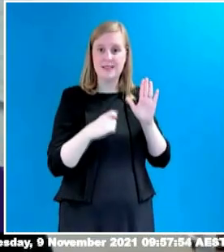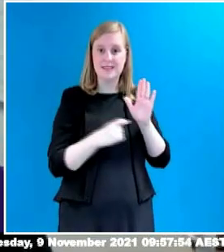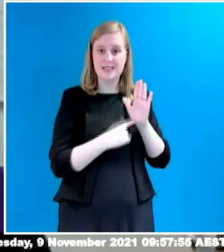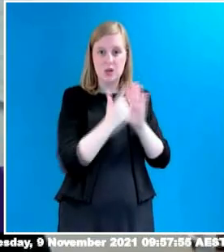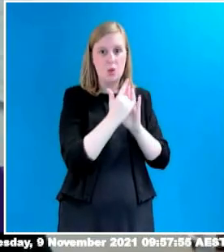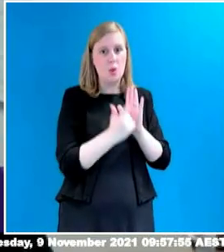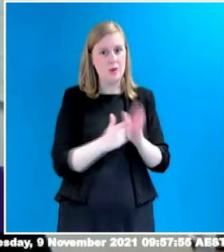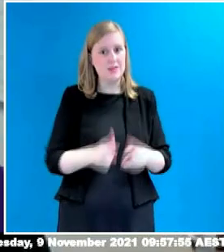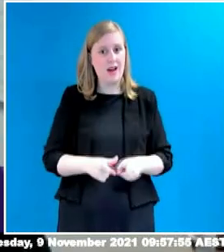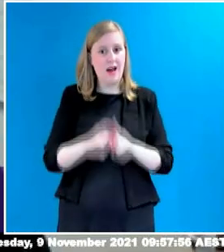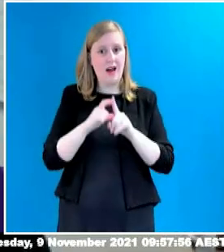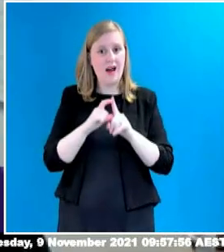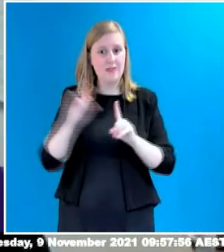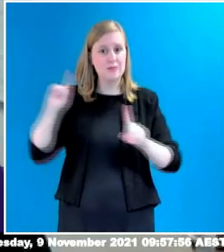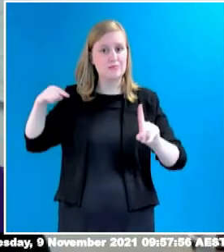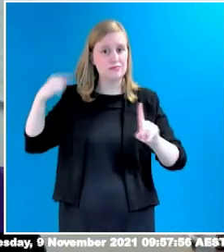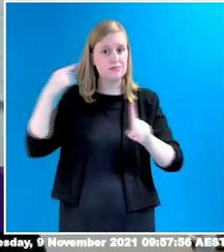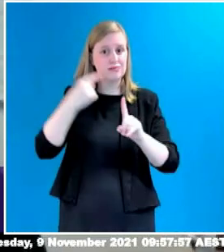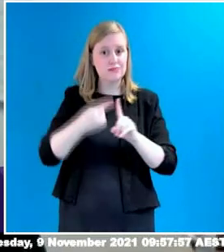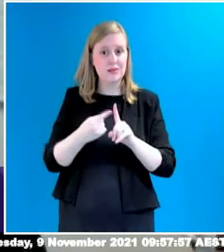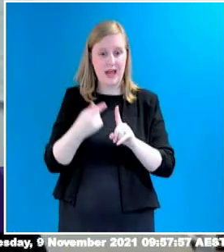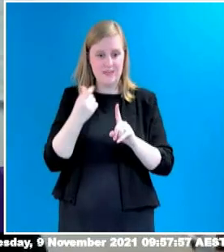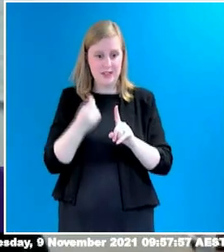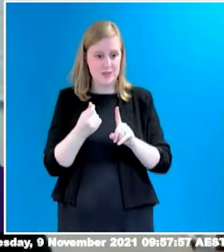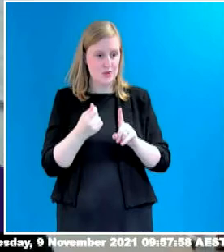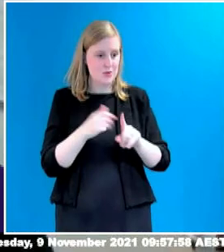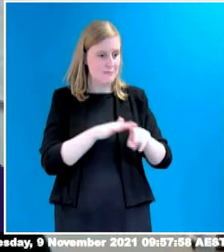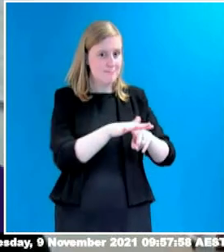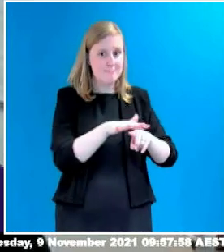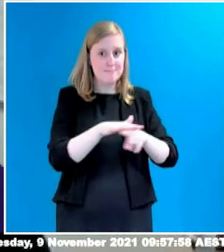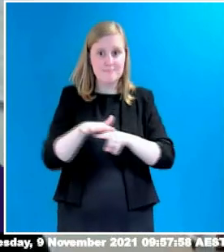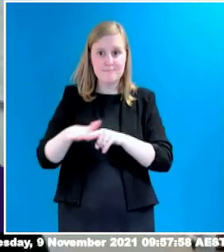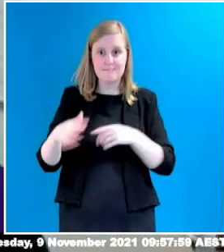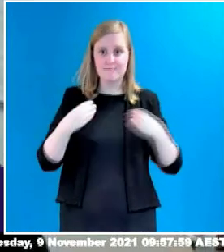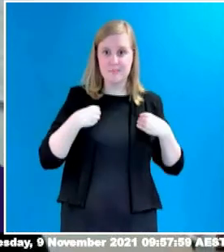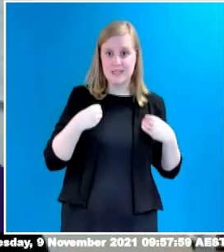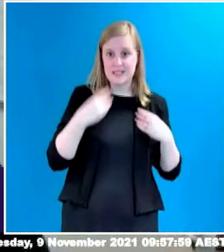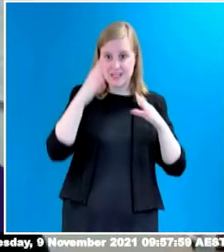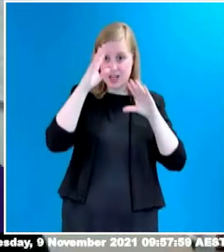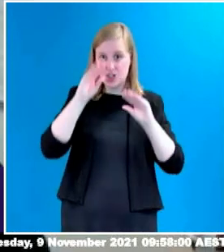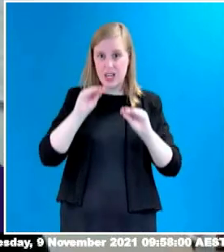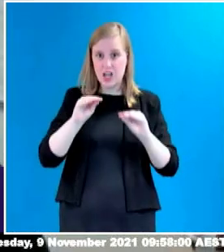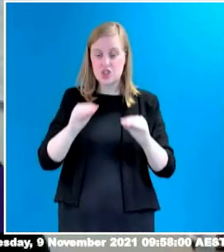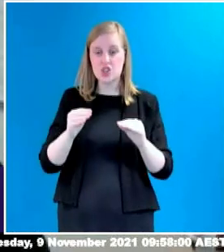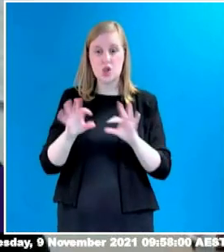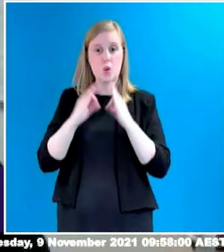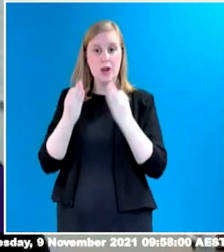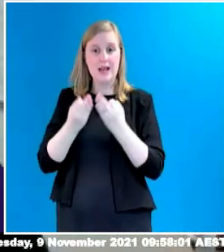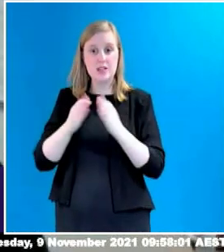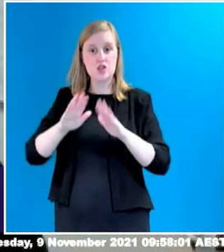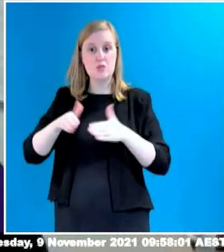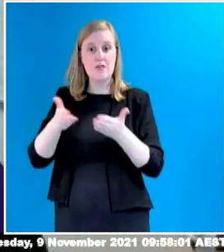educators, service providers, I think the more we can do to provide vehicles